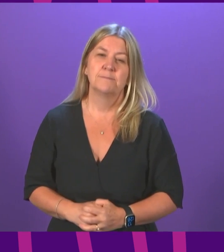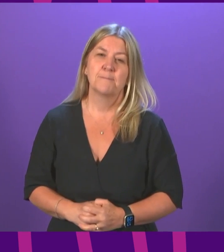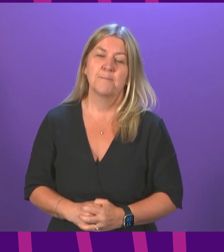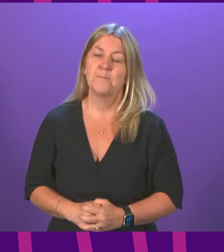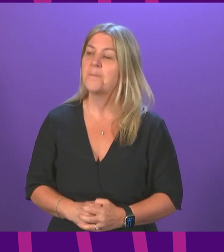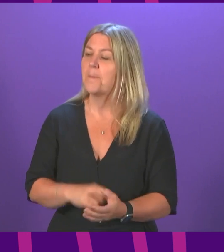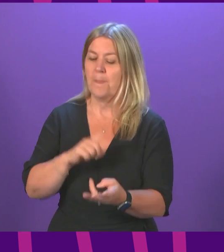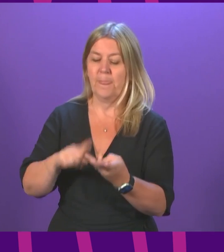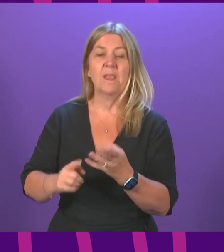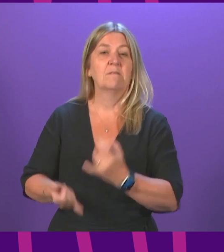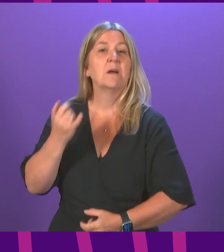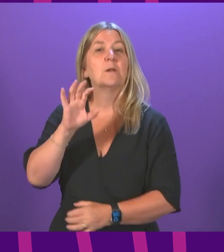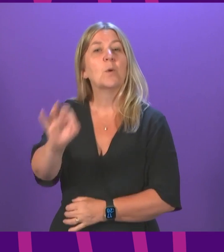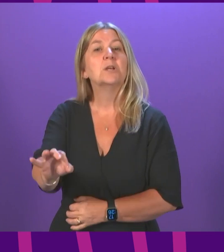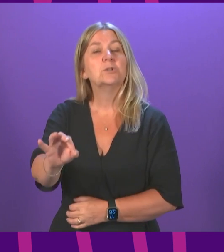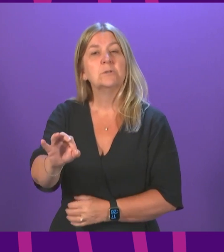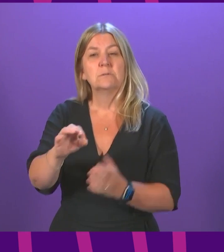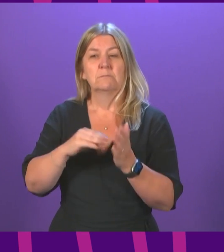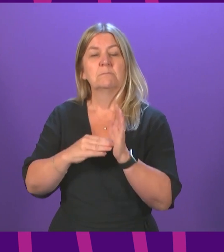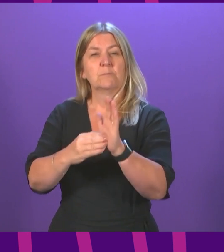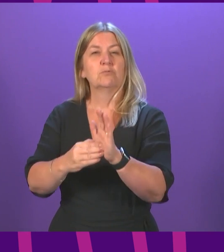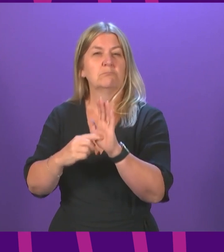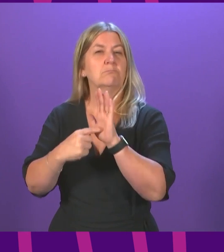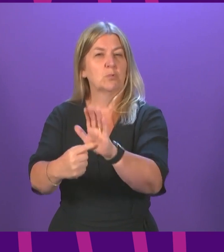The final question is, that motion S6M-00492, in the name of George